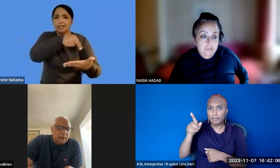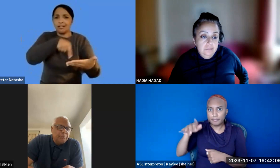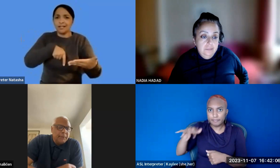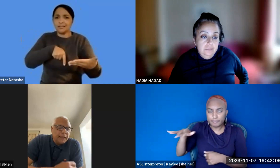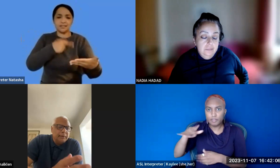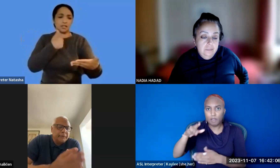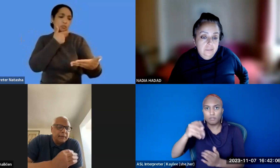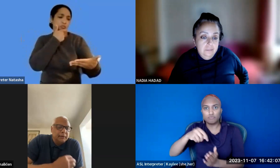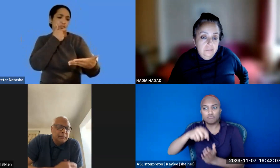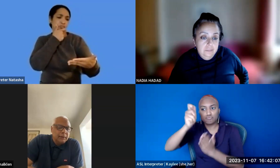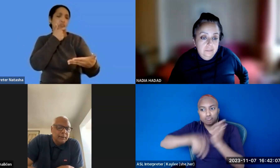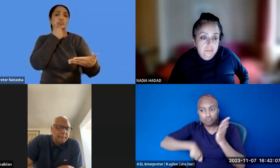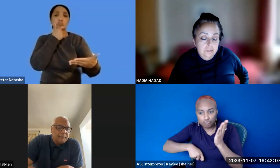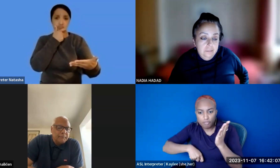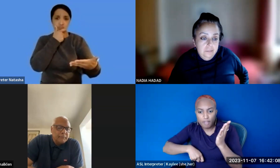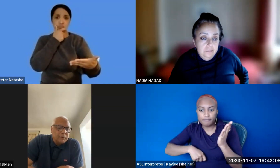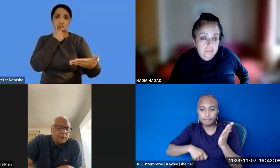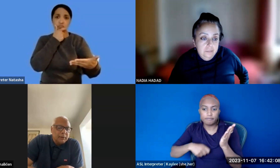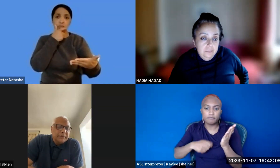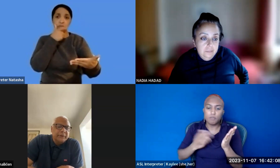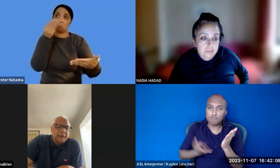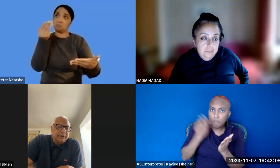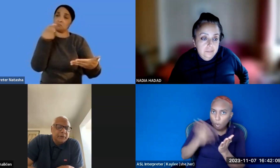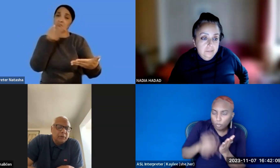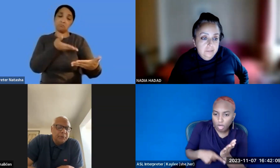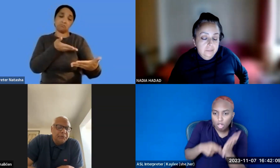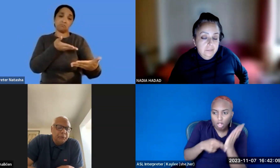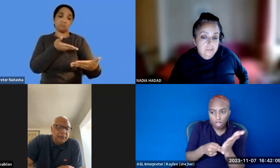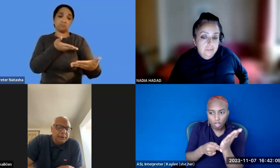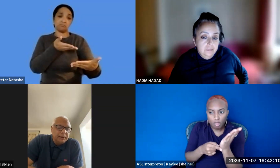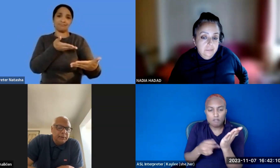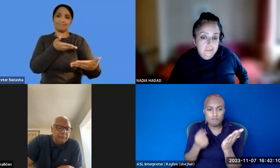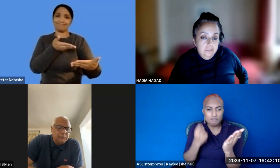in a manner that doesn't give us an opportunity